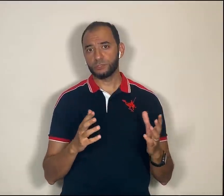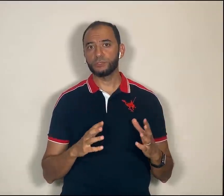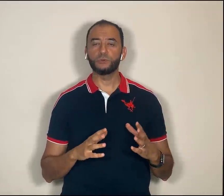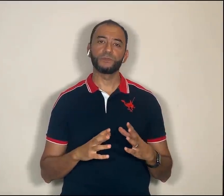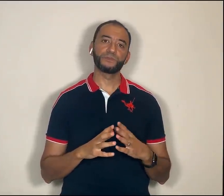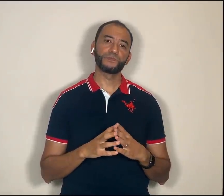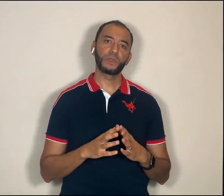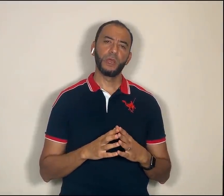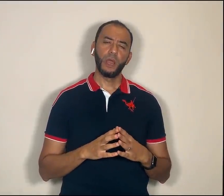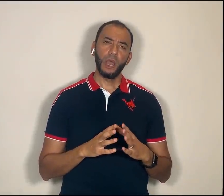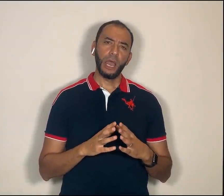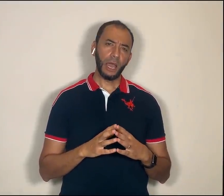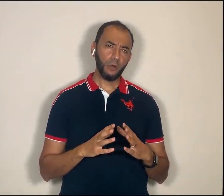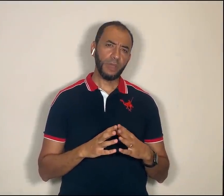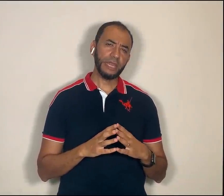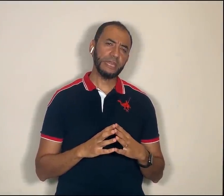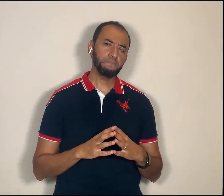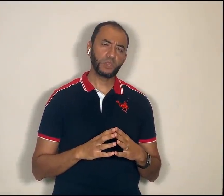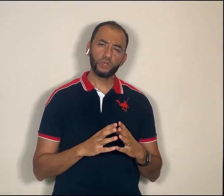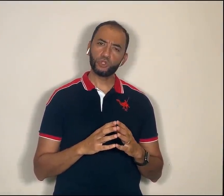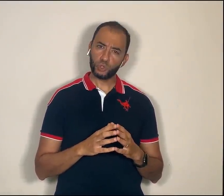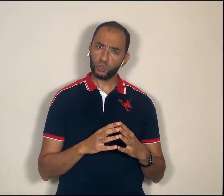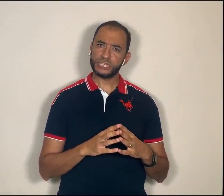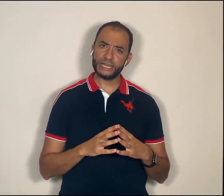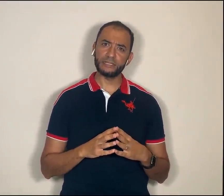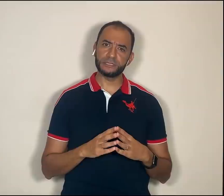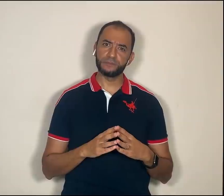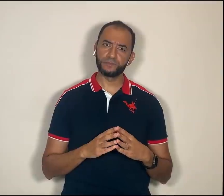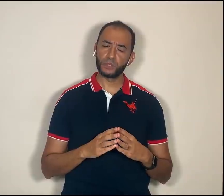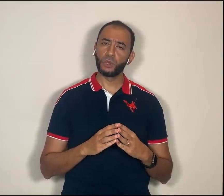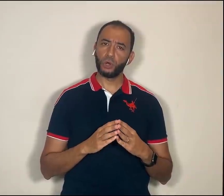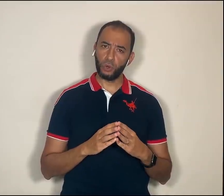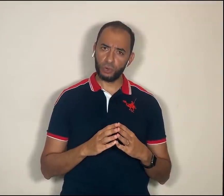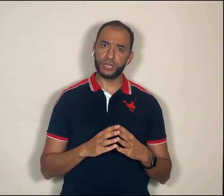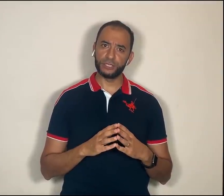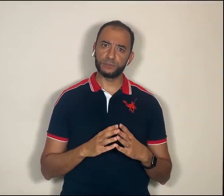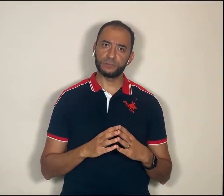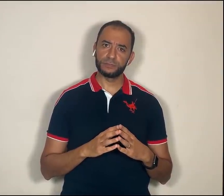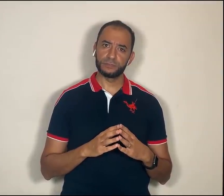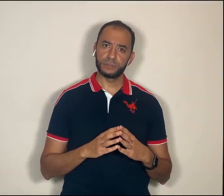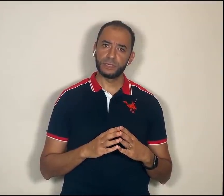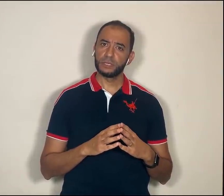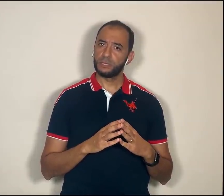to you: How many two-celled organisms